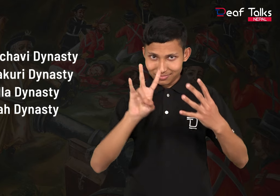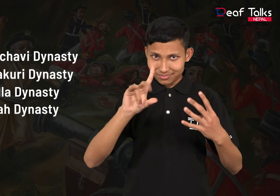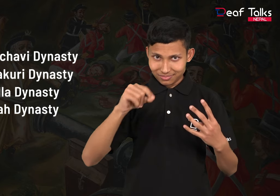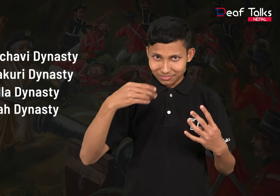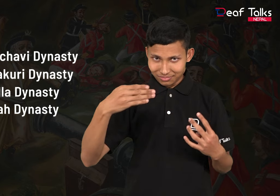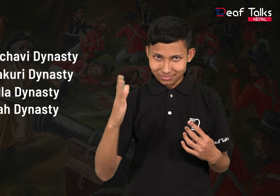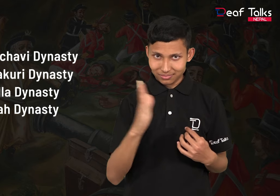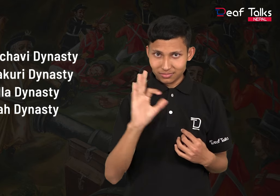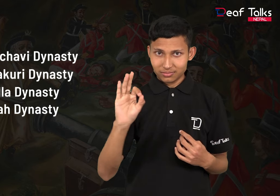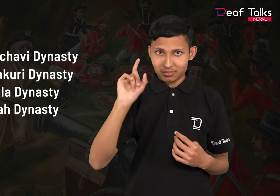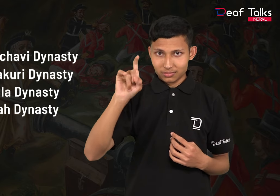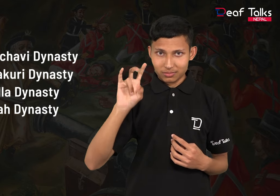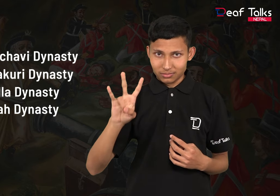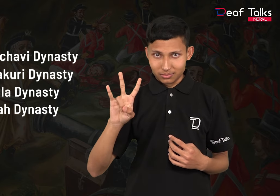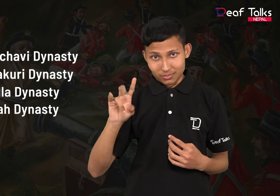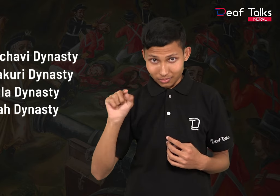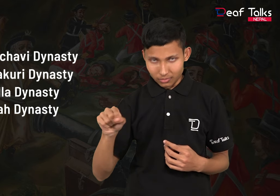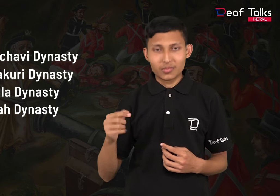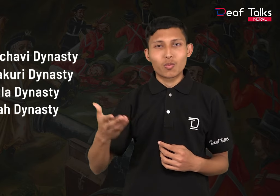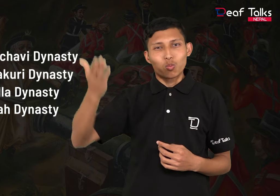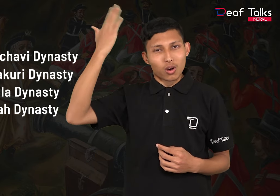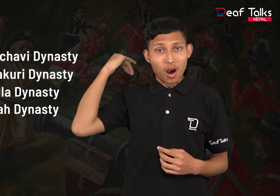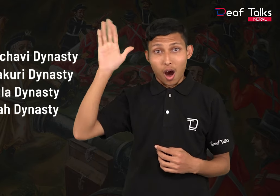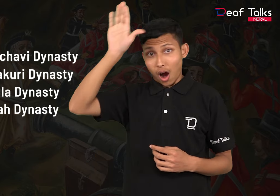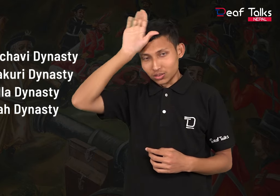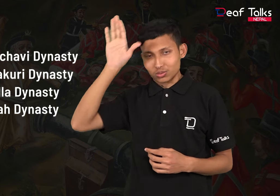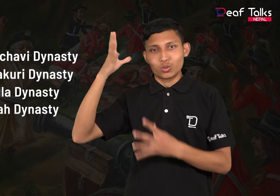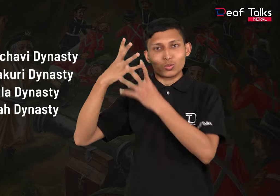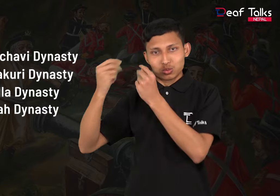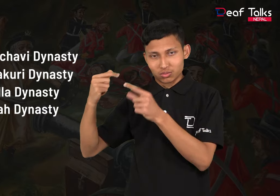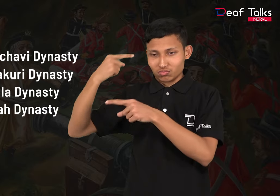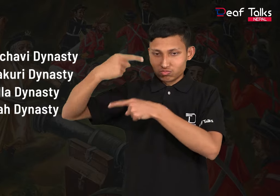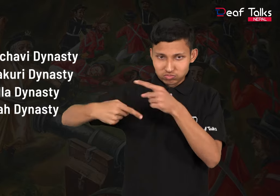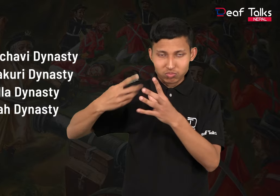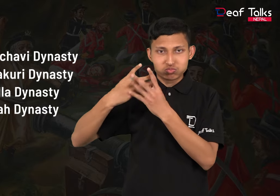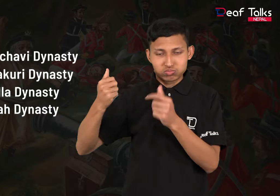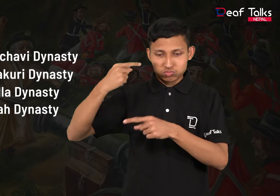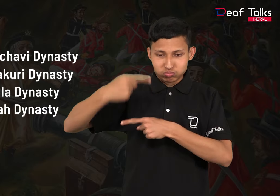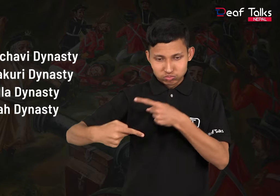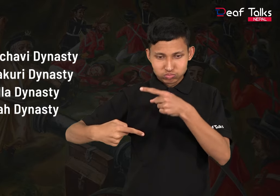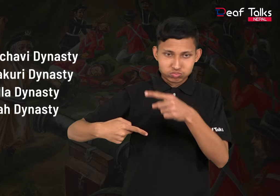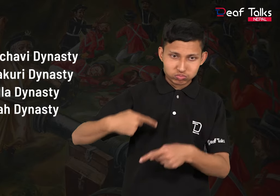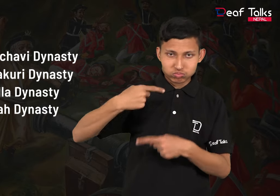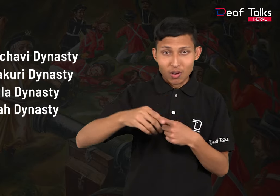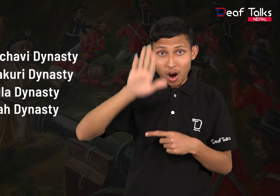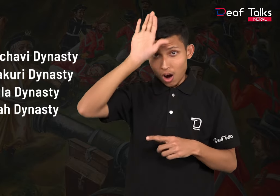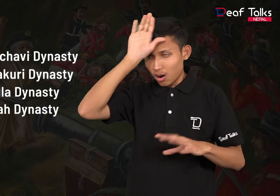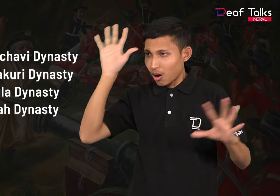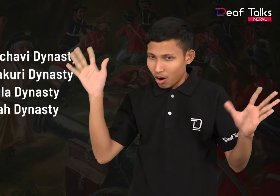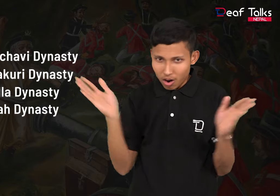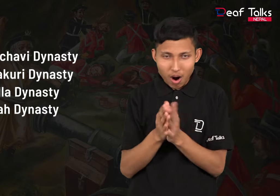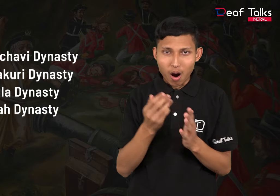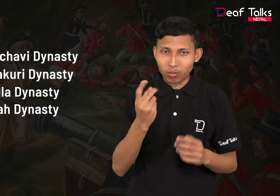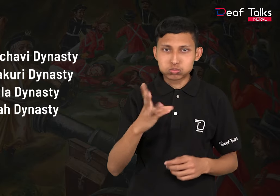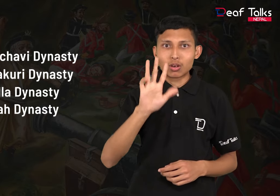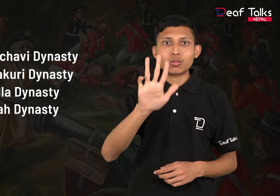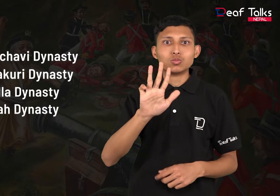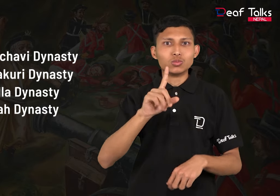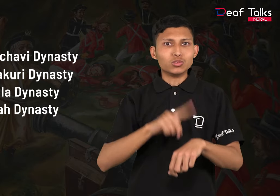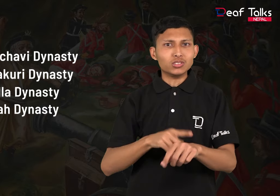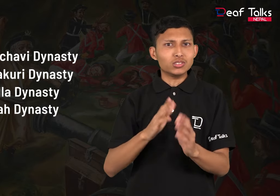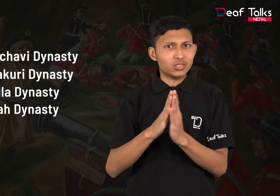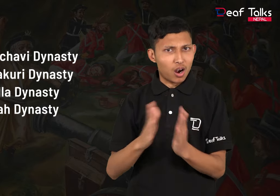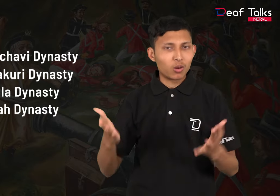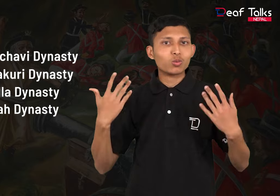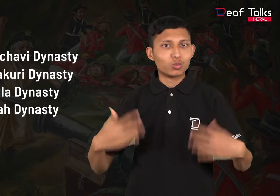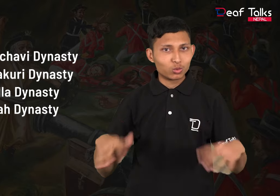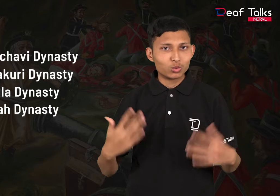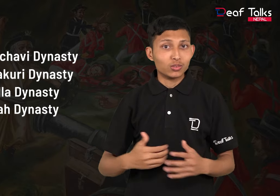The Shah dynasty covered the longest rule of the monarchs and had a total of nine kings.